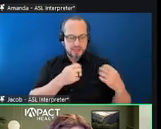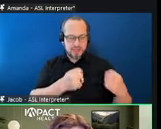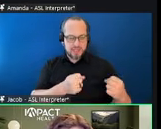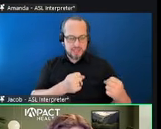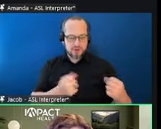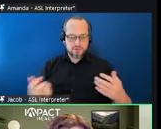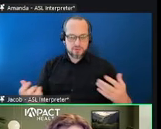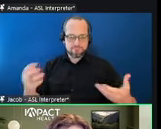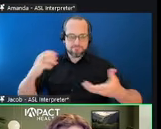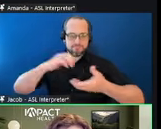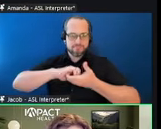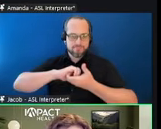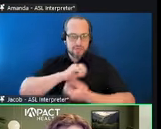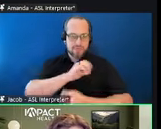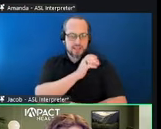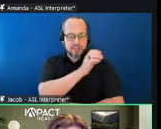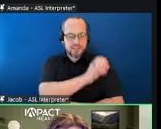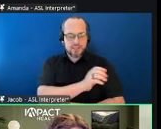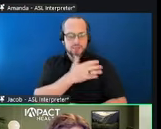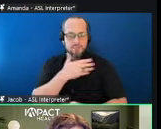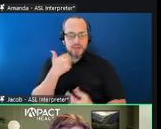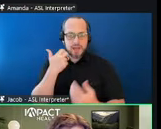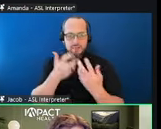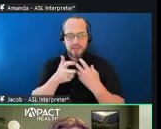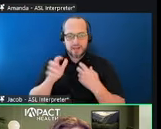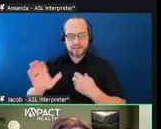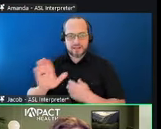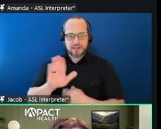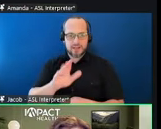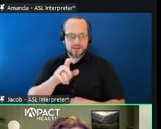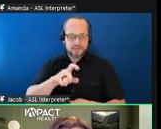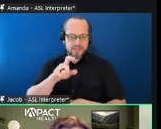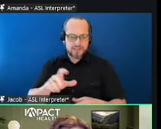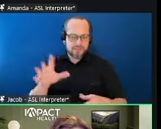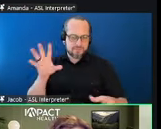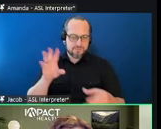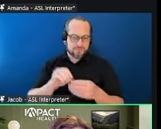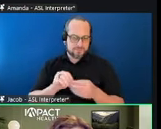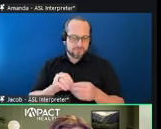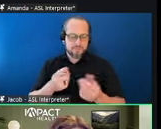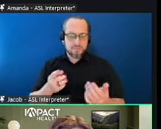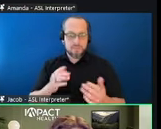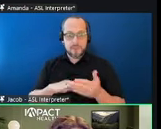um to better meet the patients needs overall. We are community centered. We are rooted here